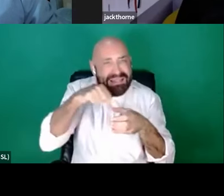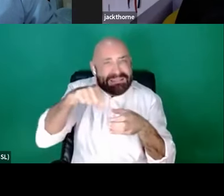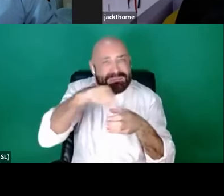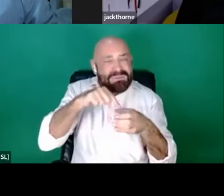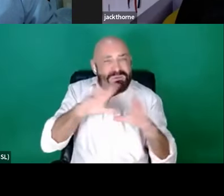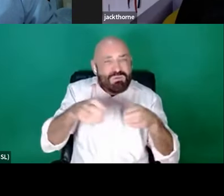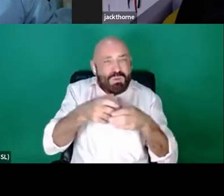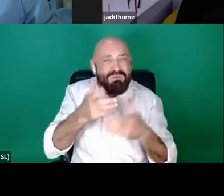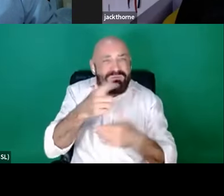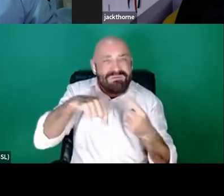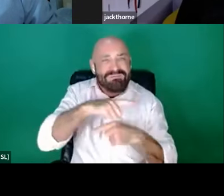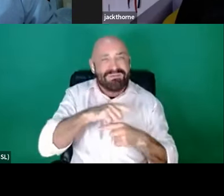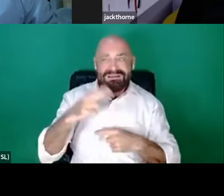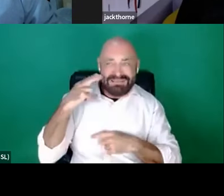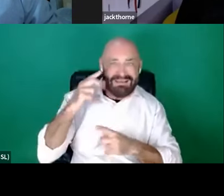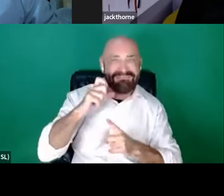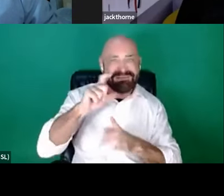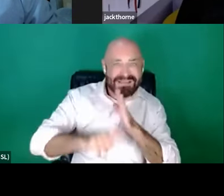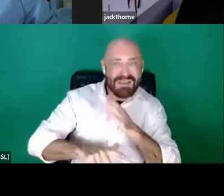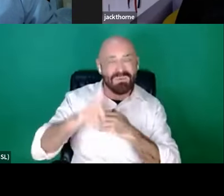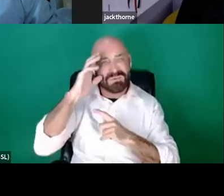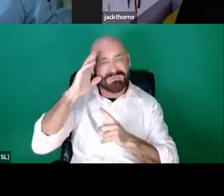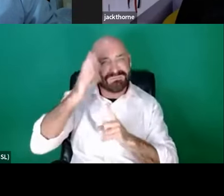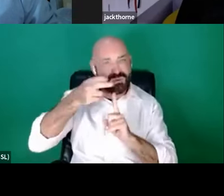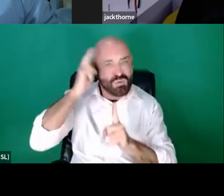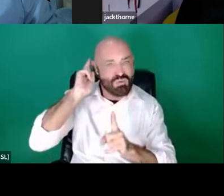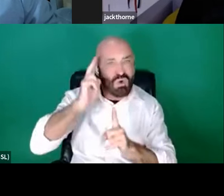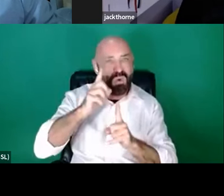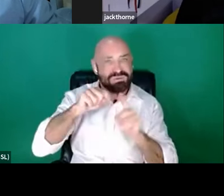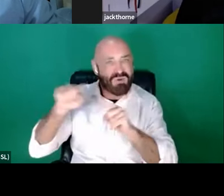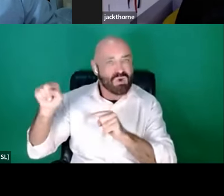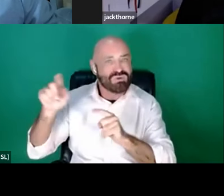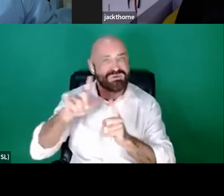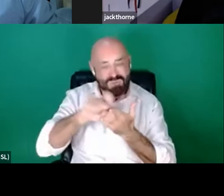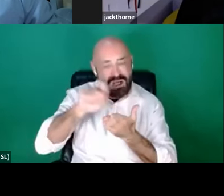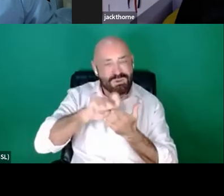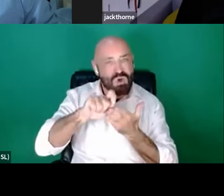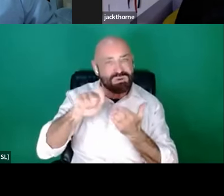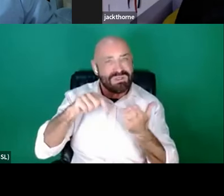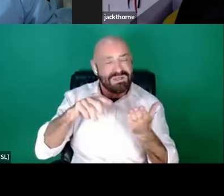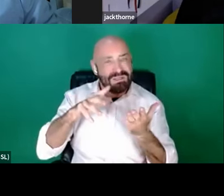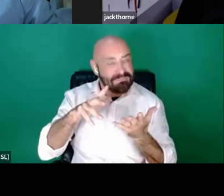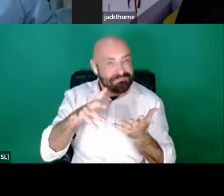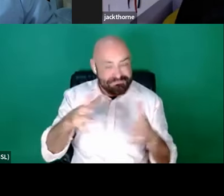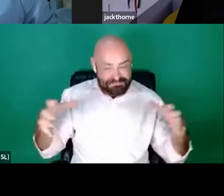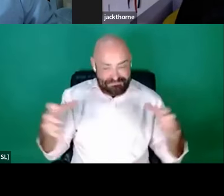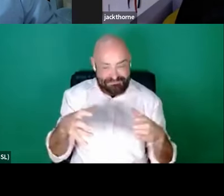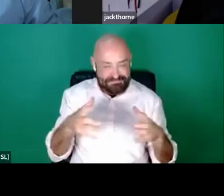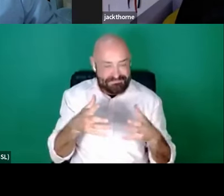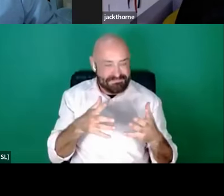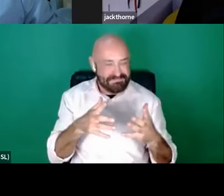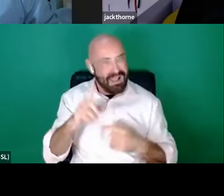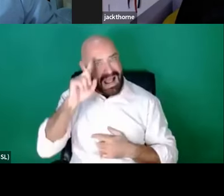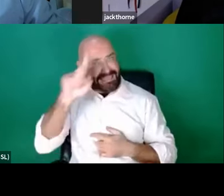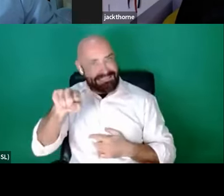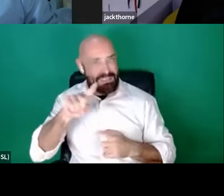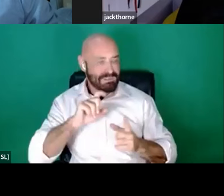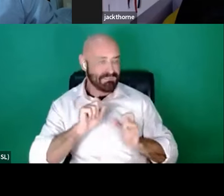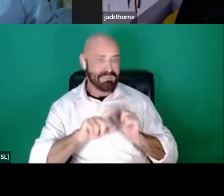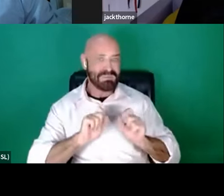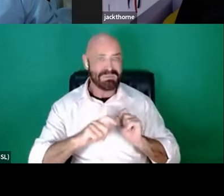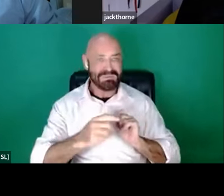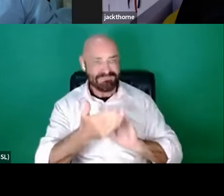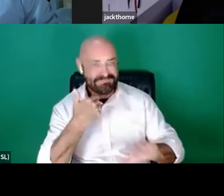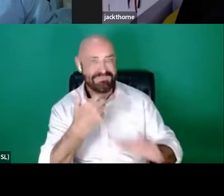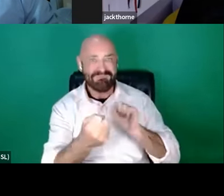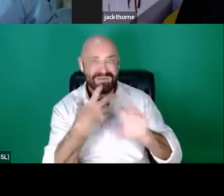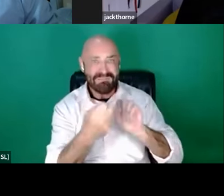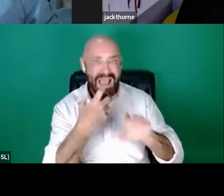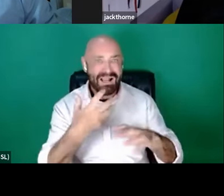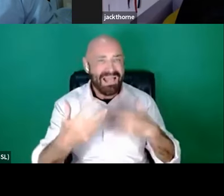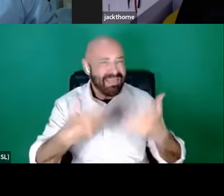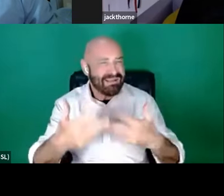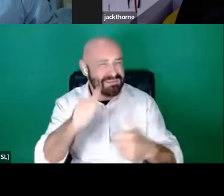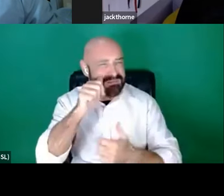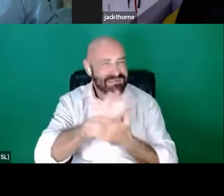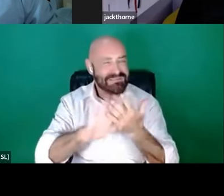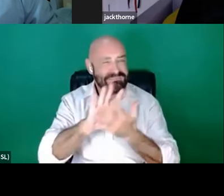writers to bounce ideas off. You're getting other people to read your stuff and reading